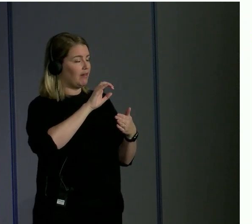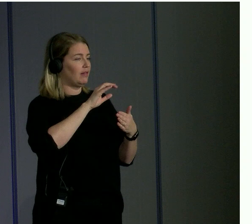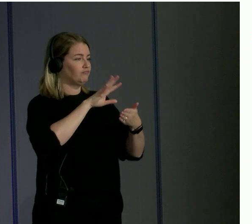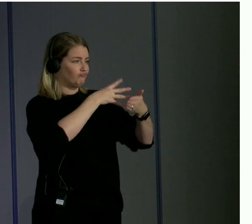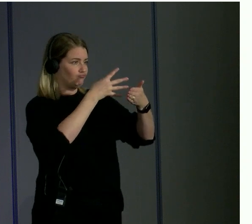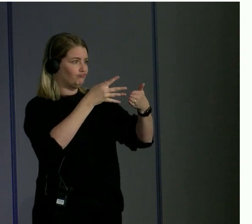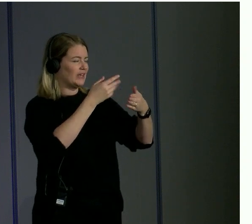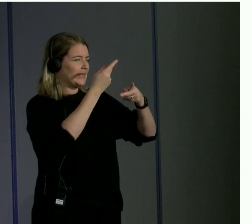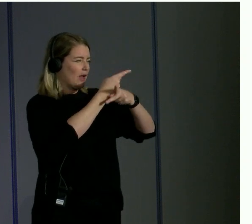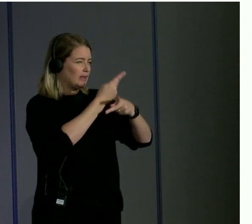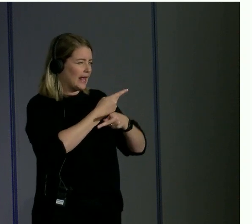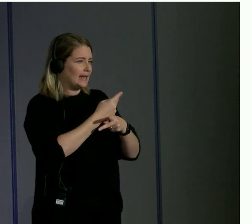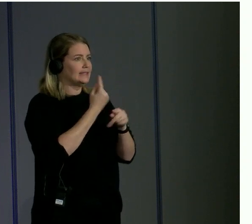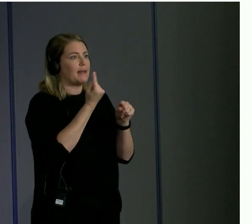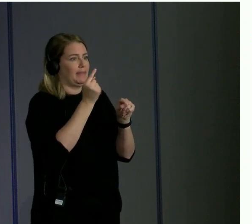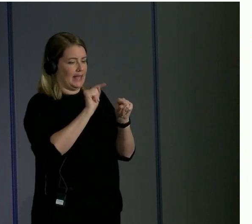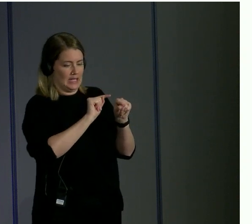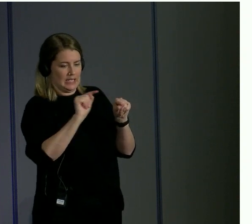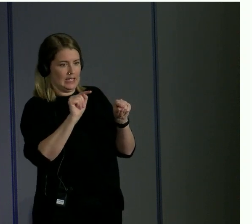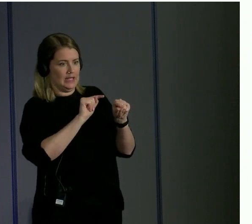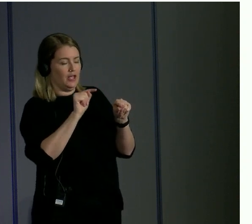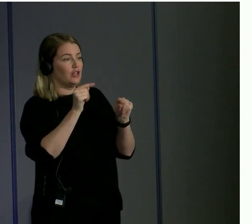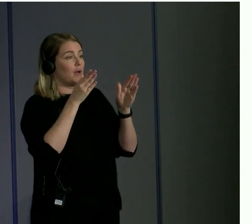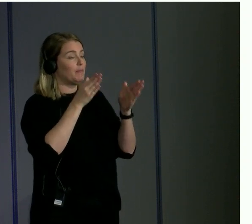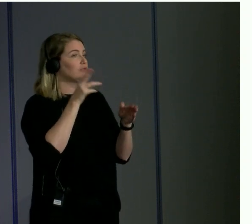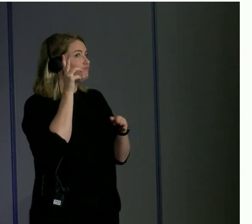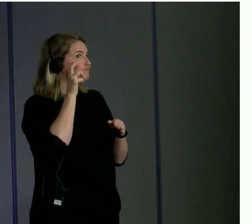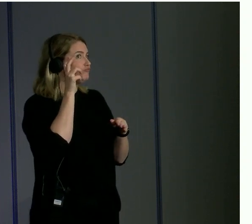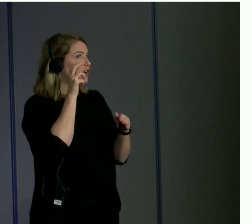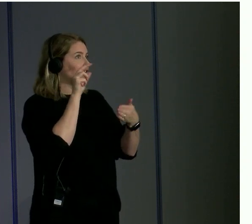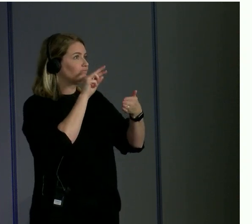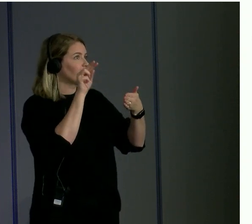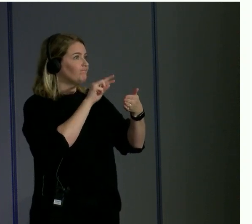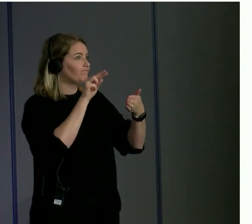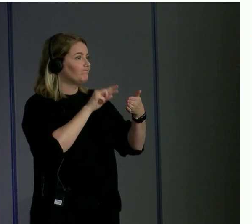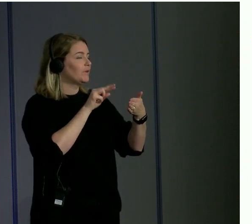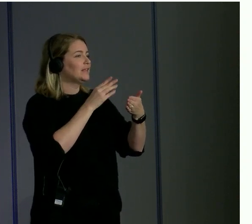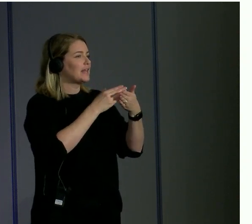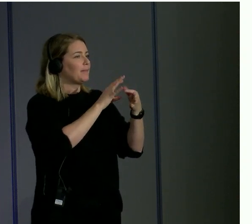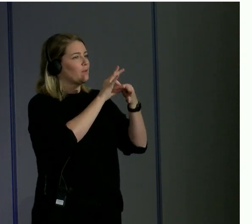table. So if someone is going through the data, there's some correlation there. Equitable access.